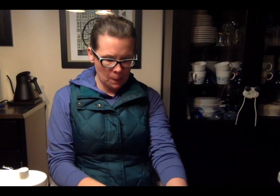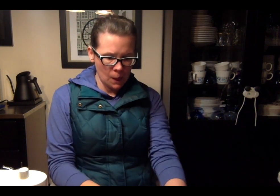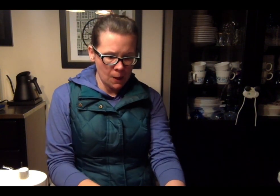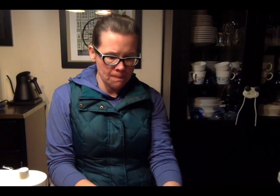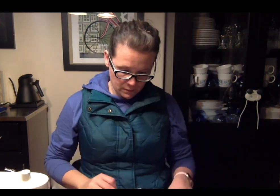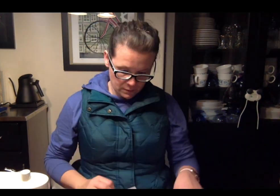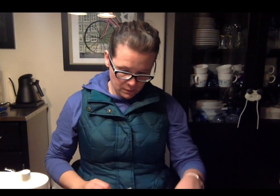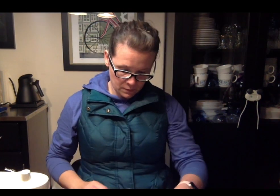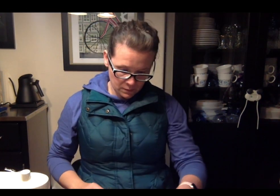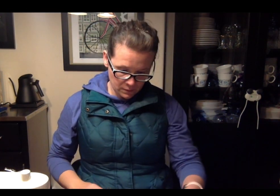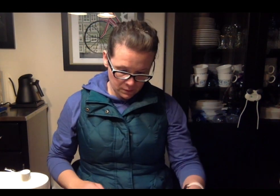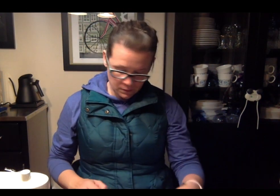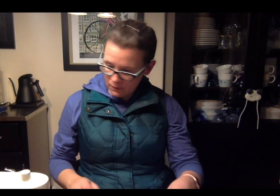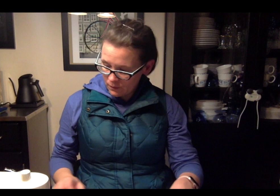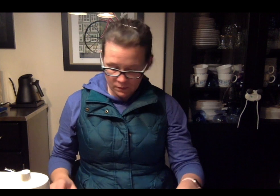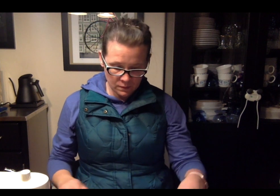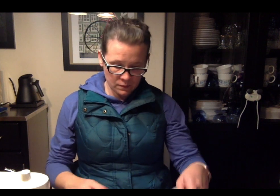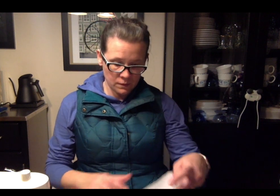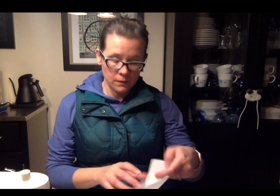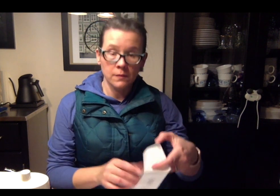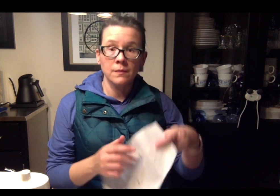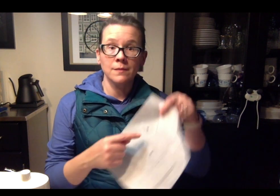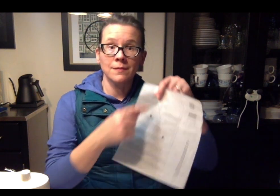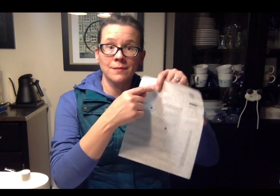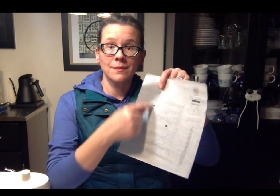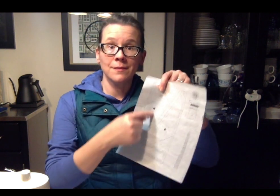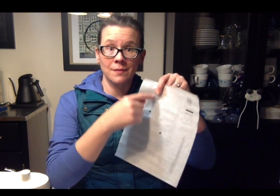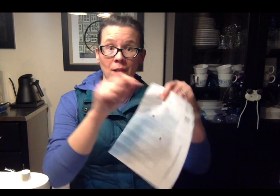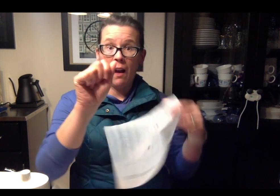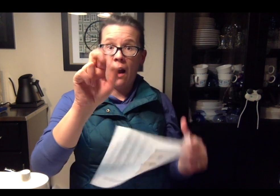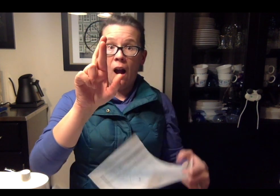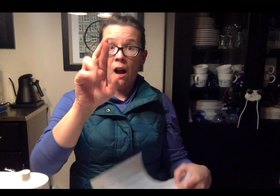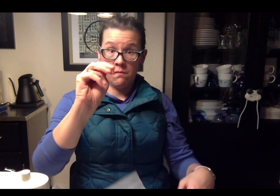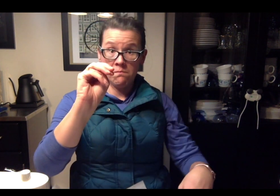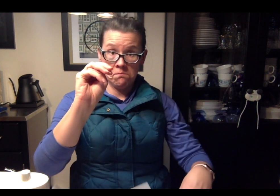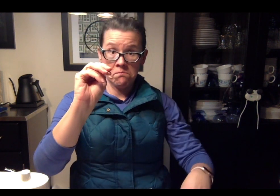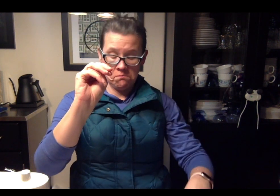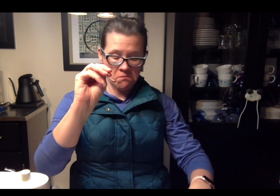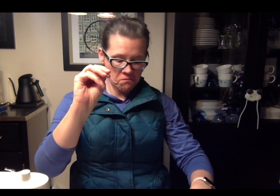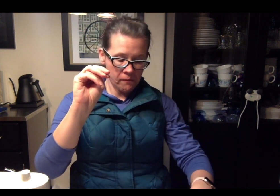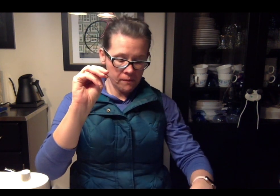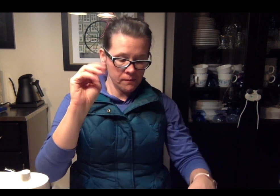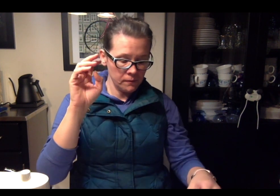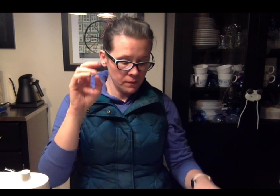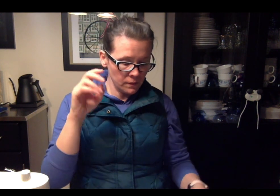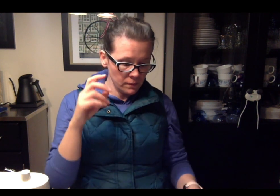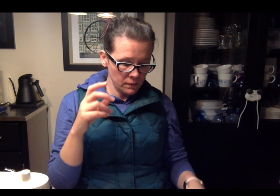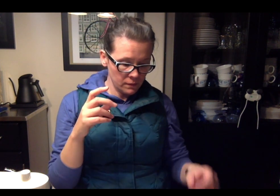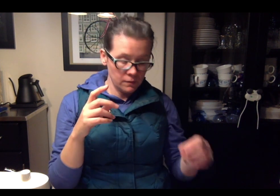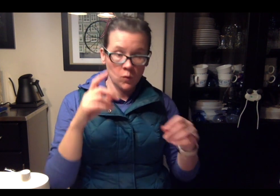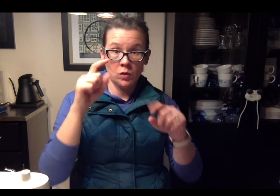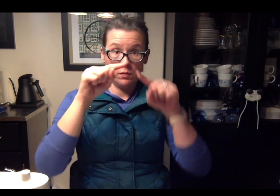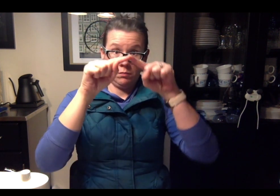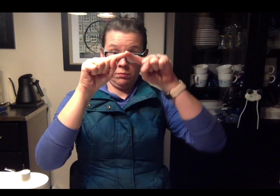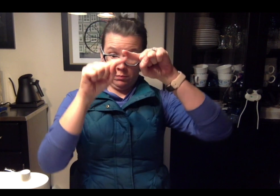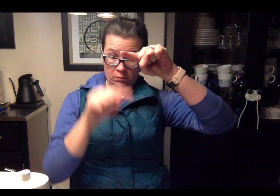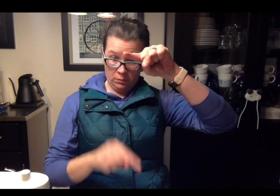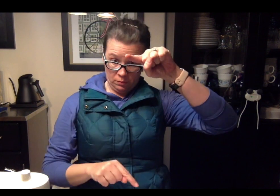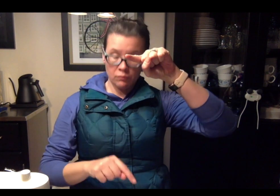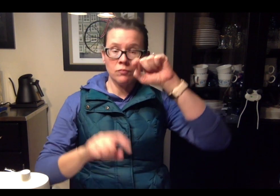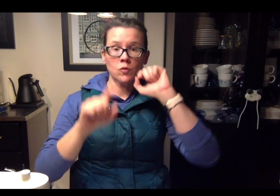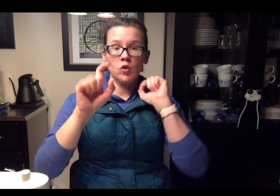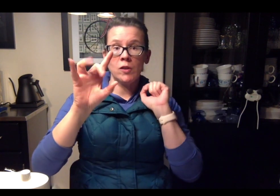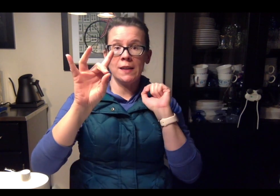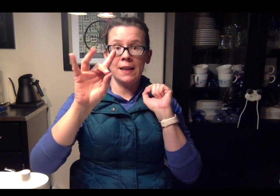What i'm gonna do is um get this page 13 that has the arm segment on it, and the height